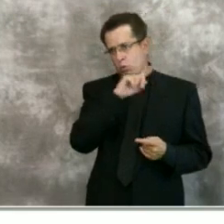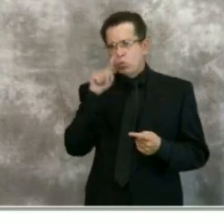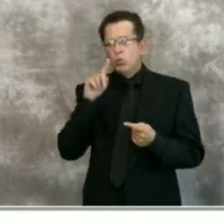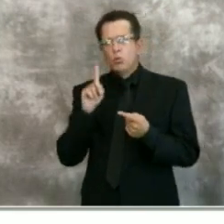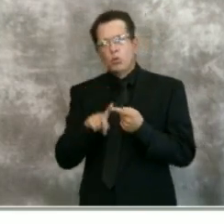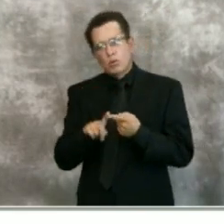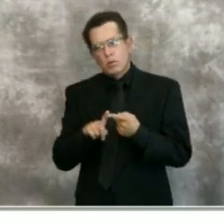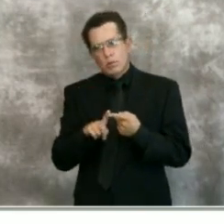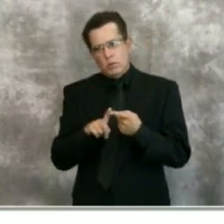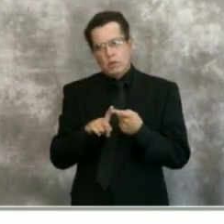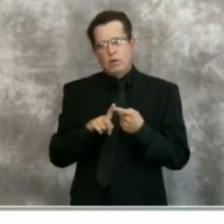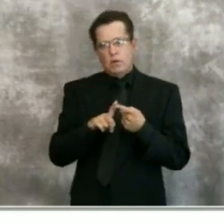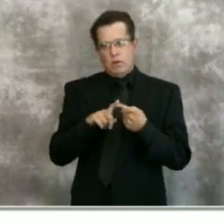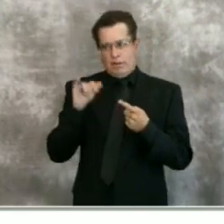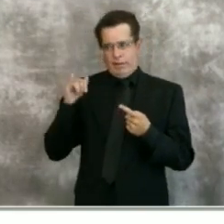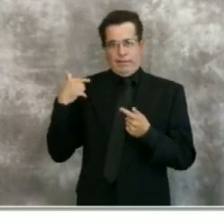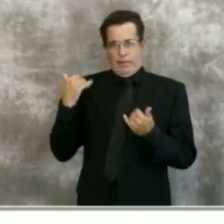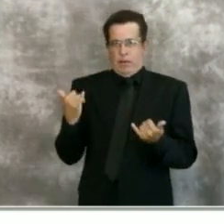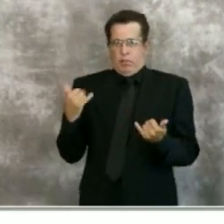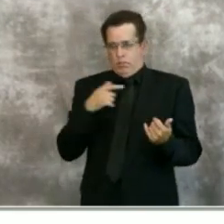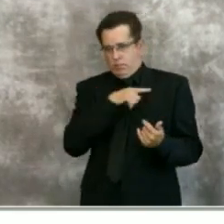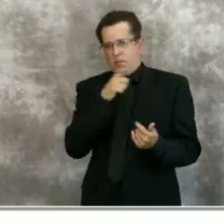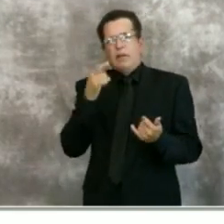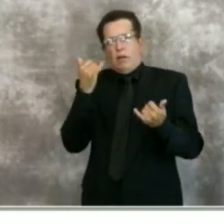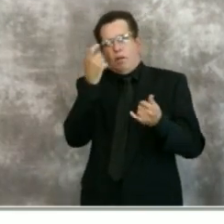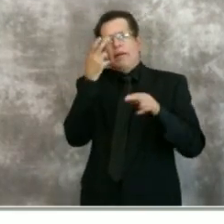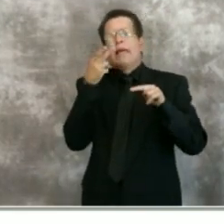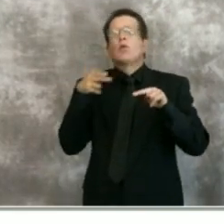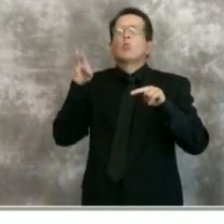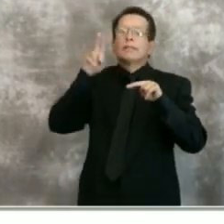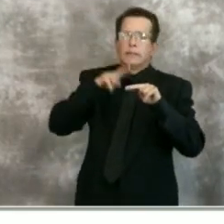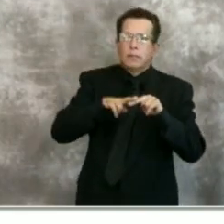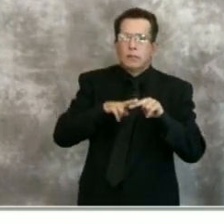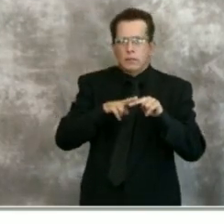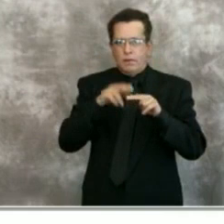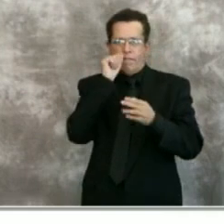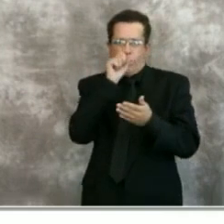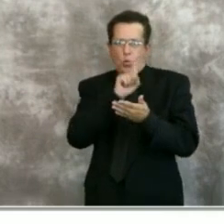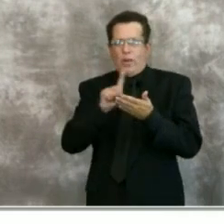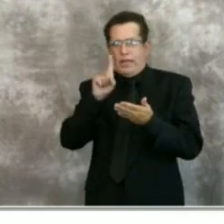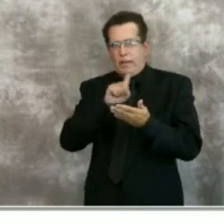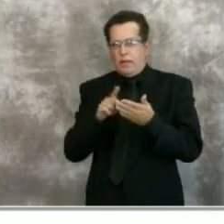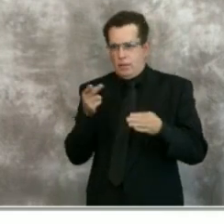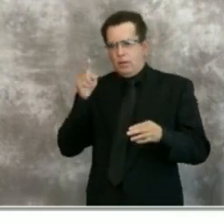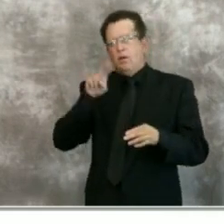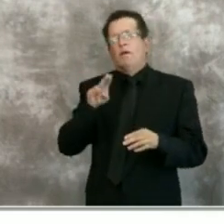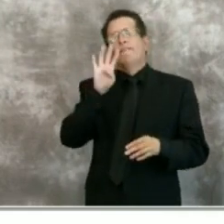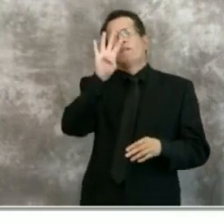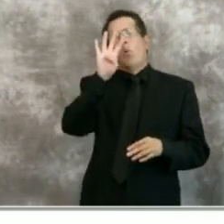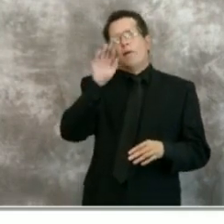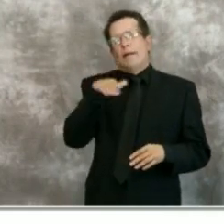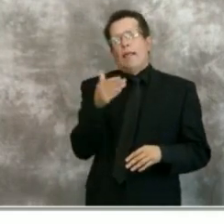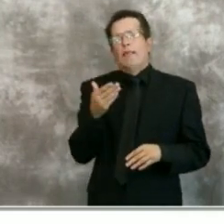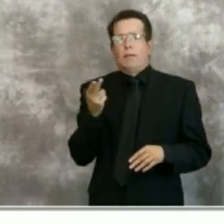TOTAL NUMBER OF 8 DEATHS. JILL JUNE 3RD. TO THE. THE